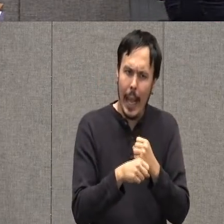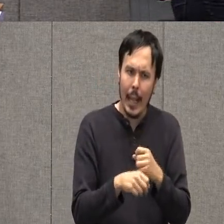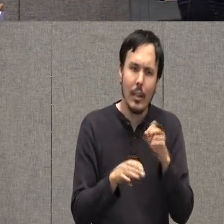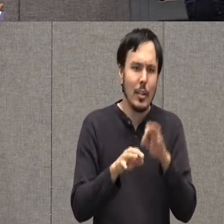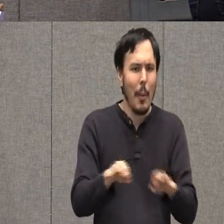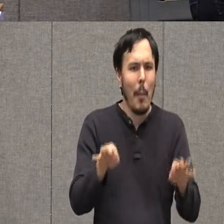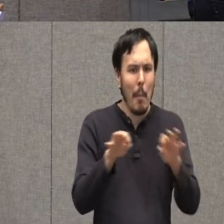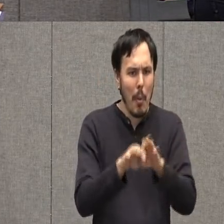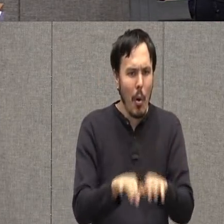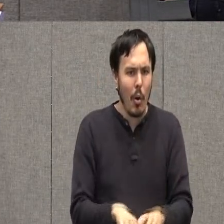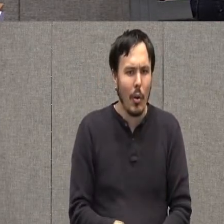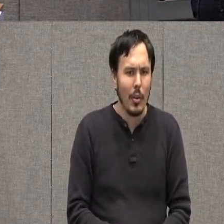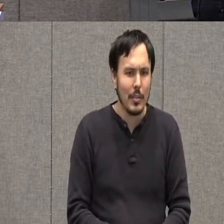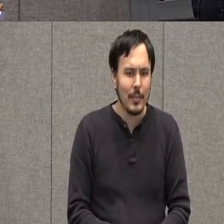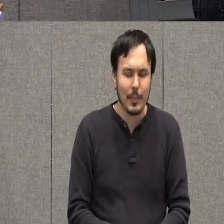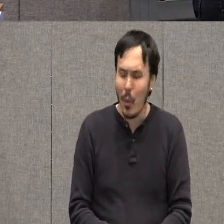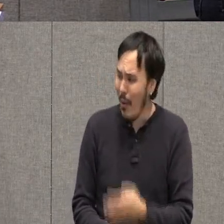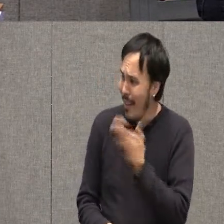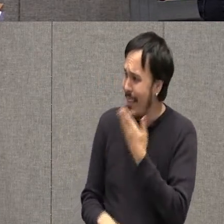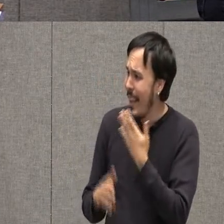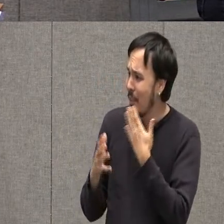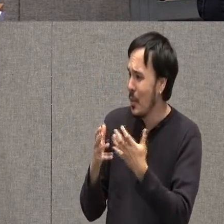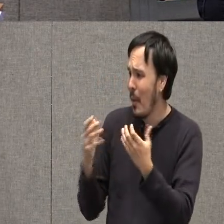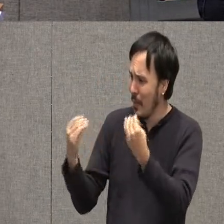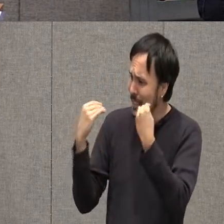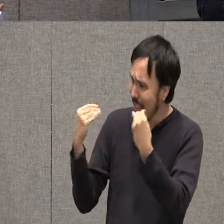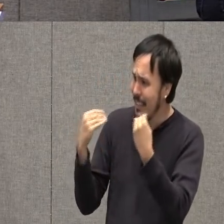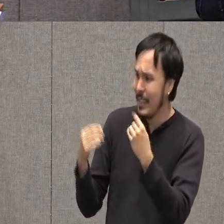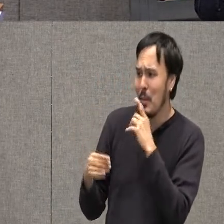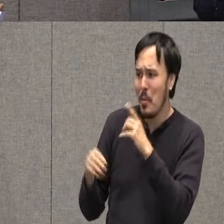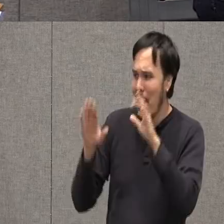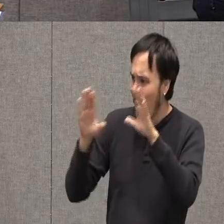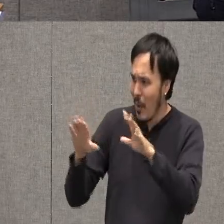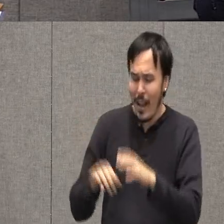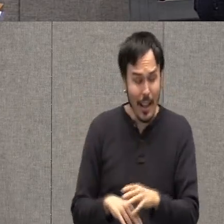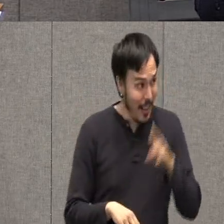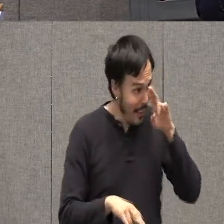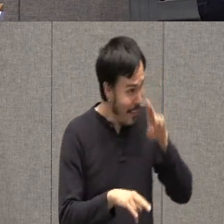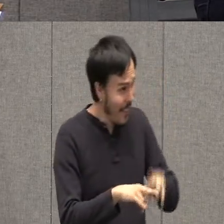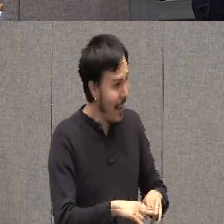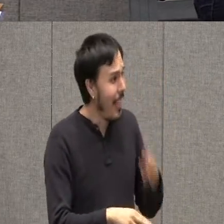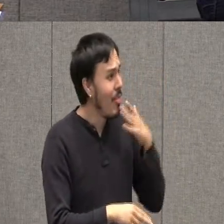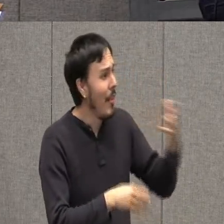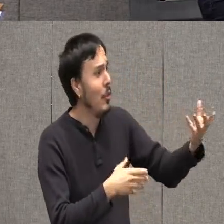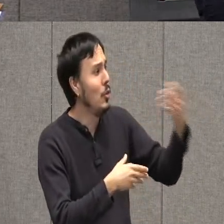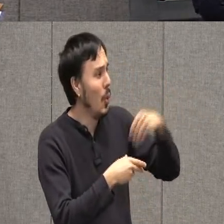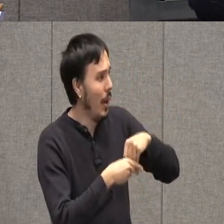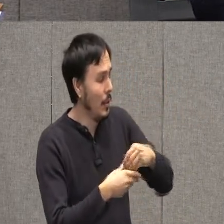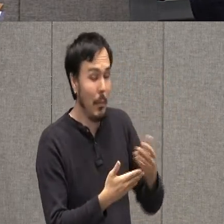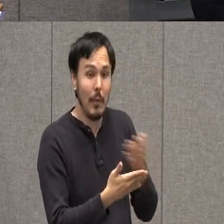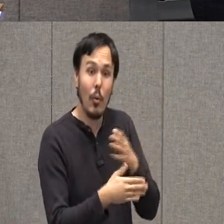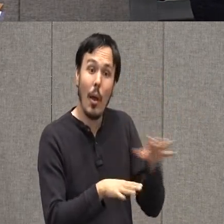Thank you so much for teaching me how to draw. That was amazing. Thank you for joining me, Ms. Ley. So before we go real quick,